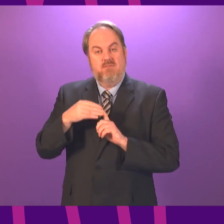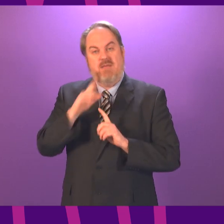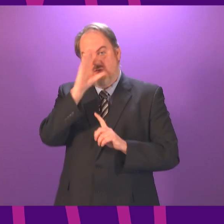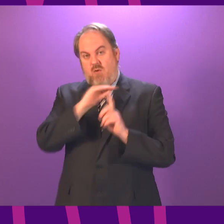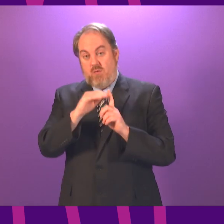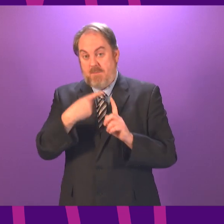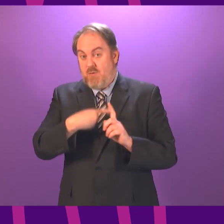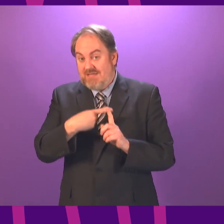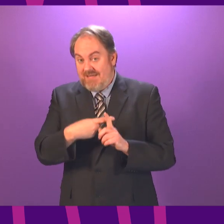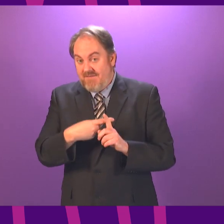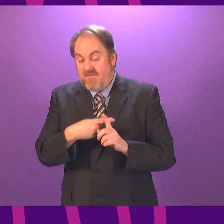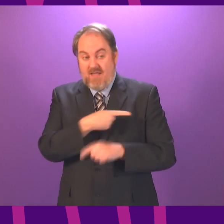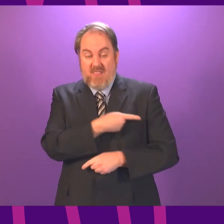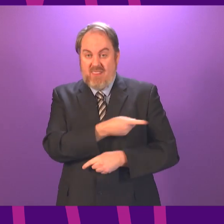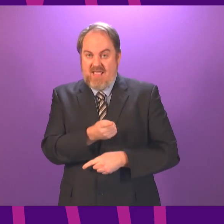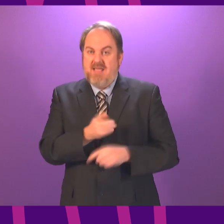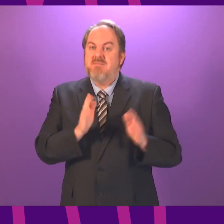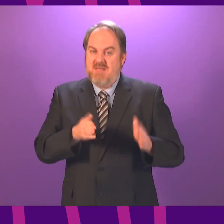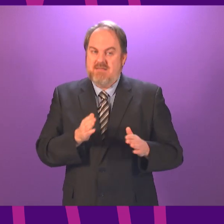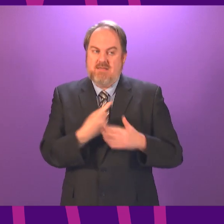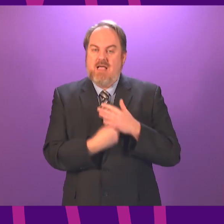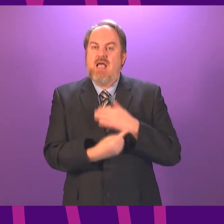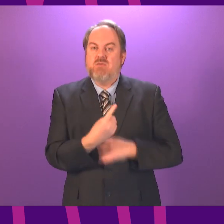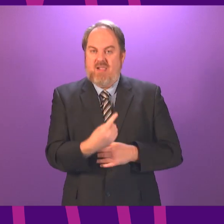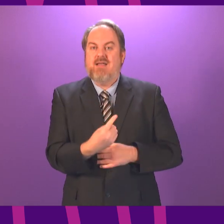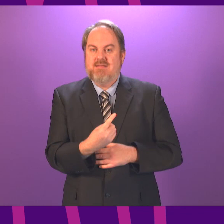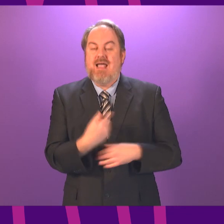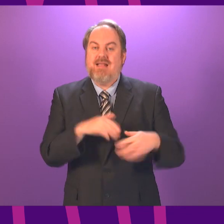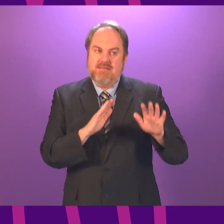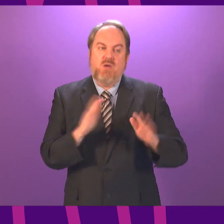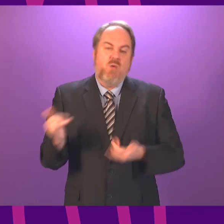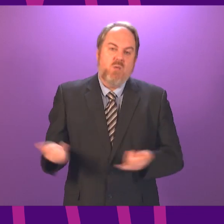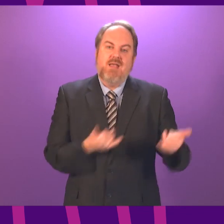for 10 days, they will now be asked, as a matter of course, to get tested as well. If